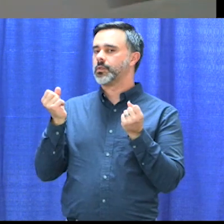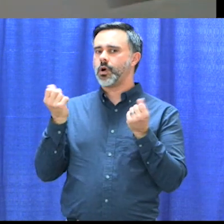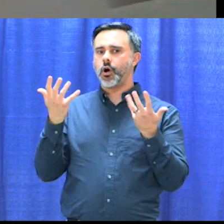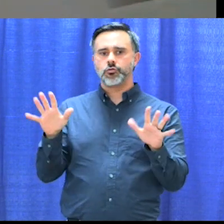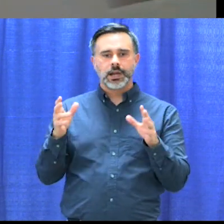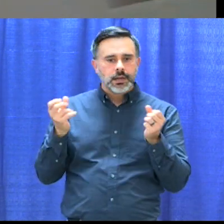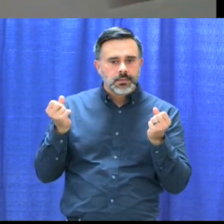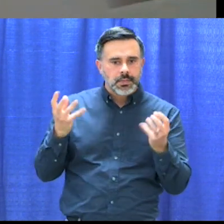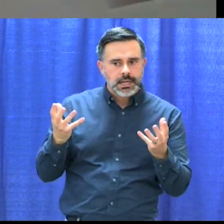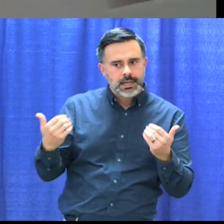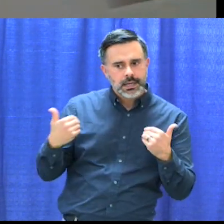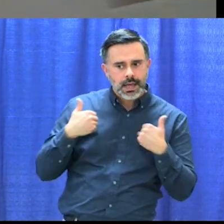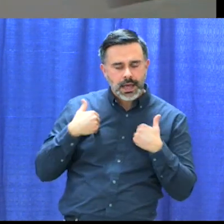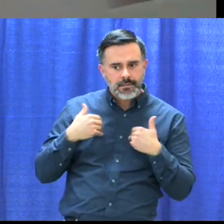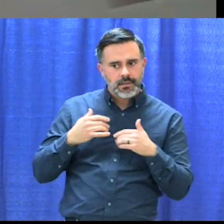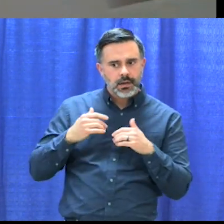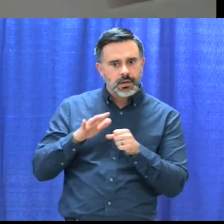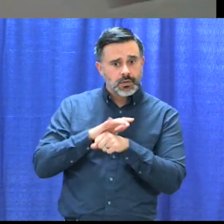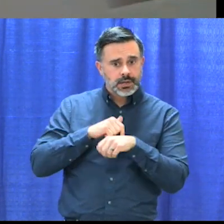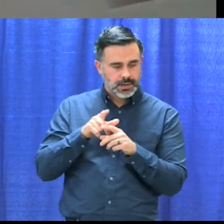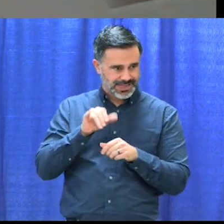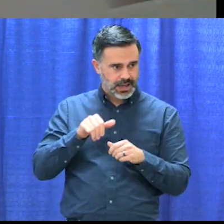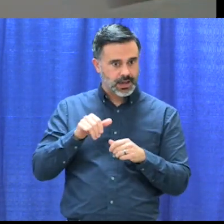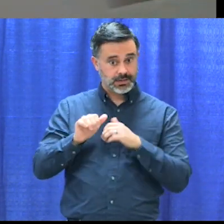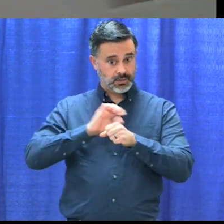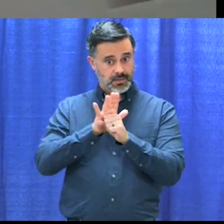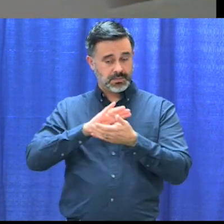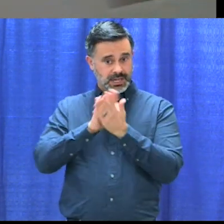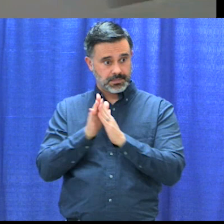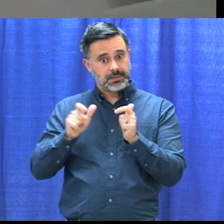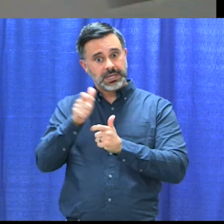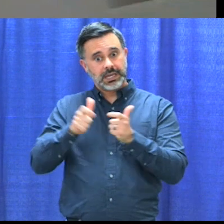and as you can imagine the viruses only create threatened to widen that gap for us.